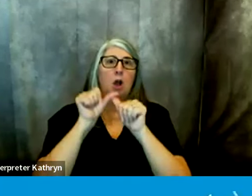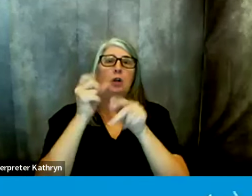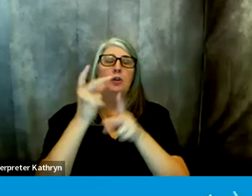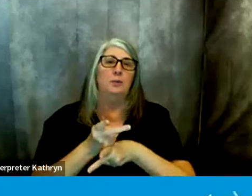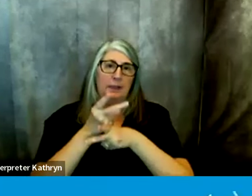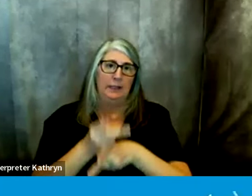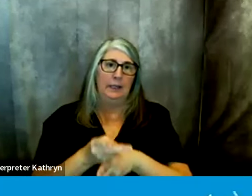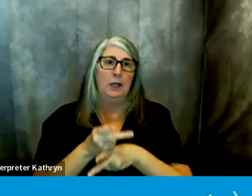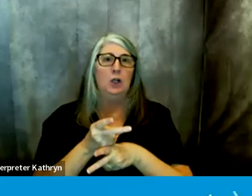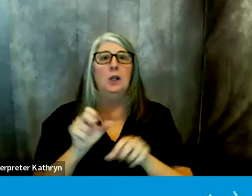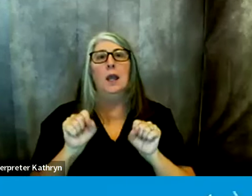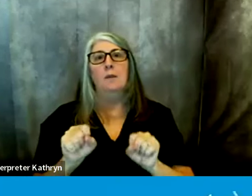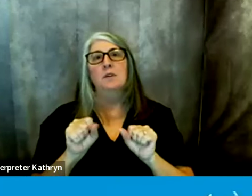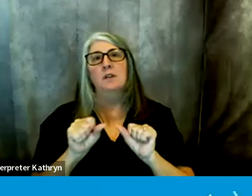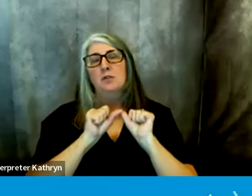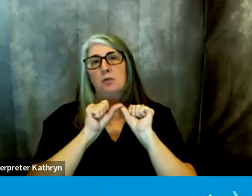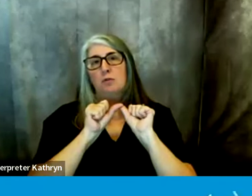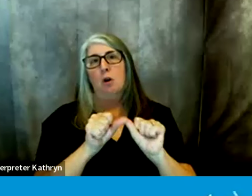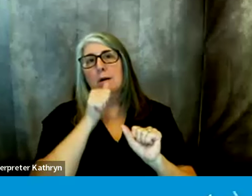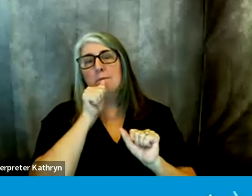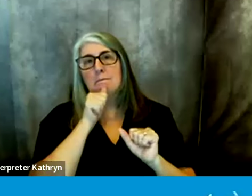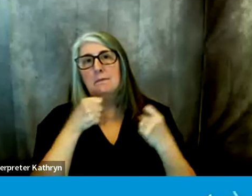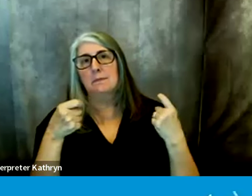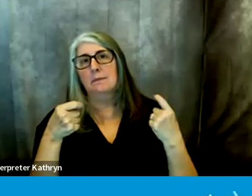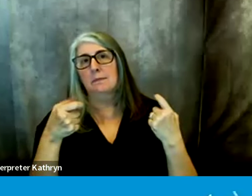and potential chronic challenges that perhaps weren't there before.